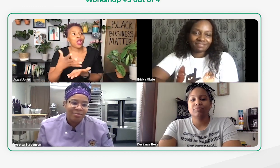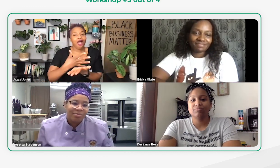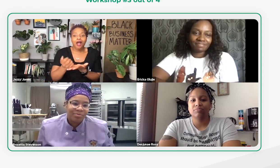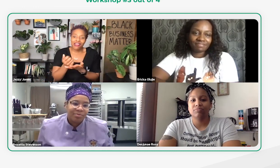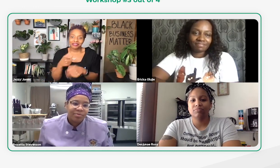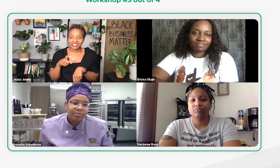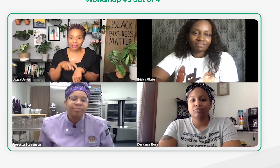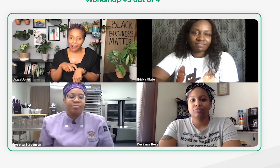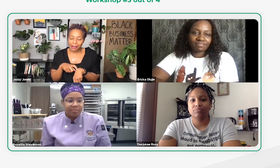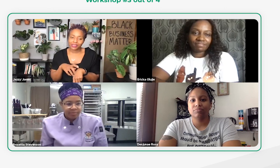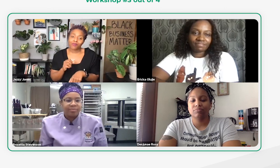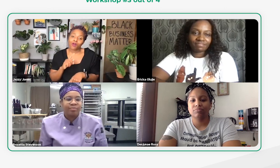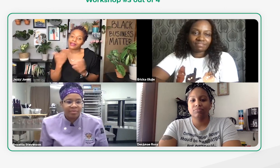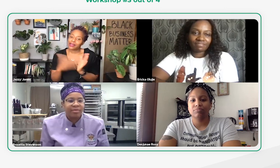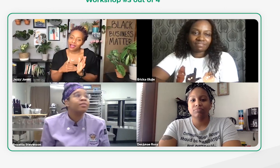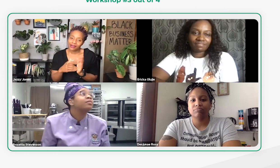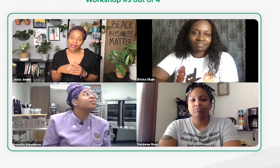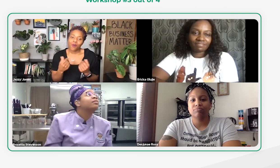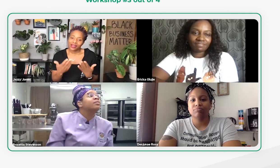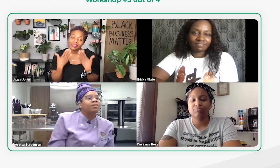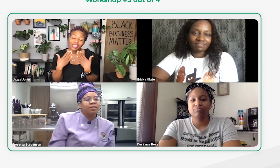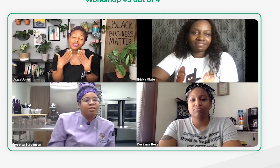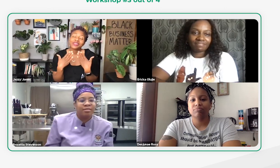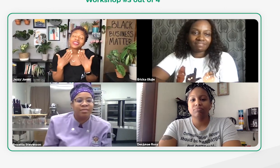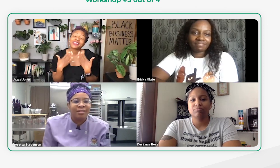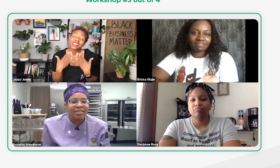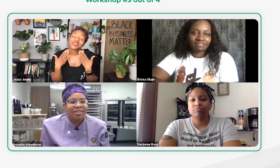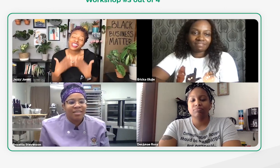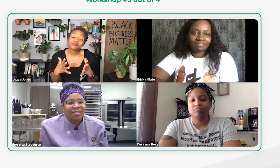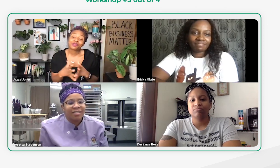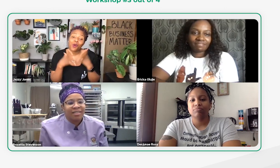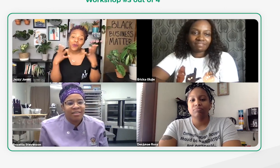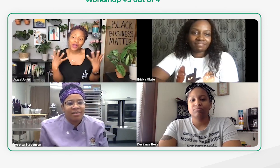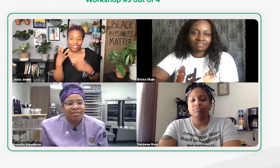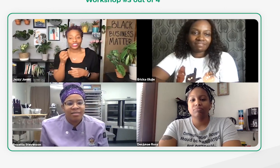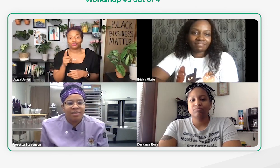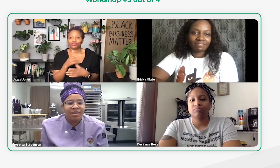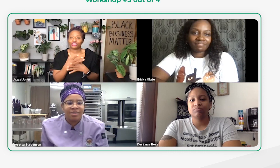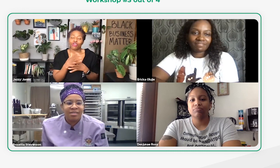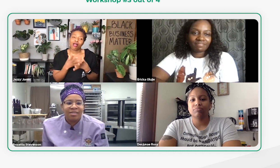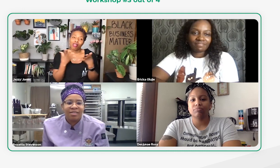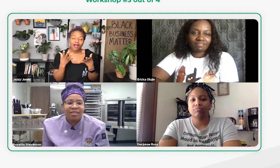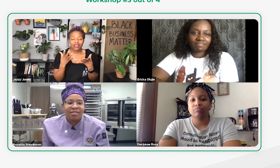Okay. We are almost out of time. Again, I want to give a big thank you. Thank you so much